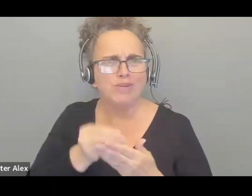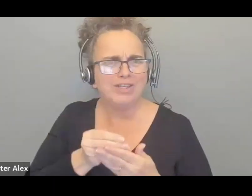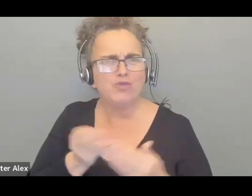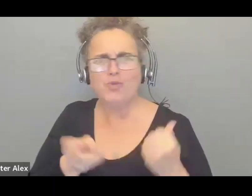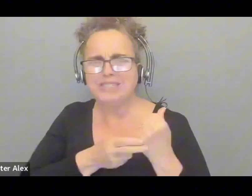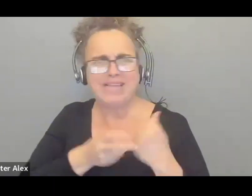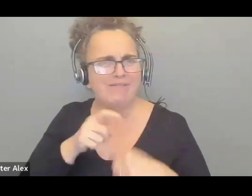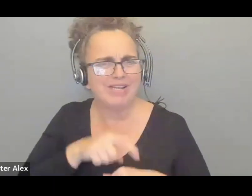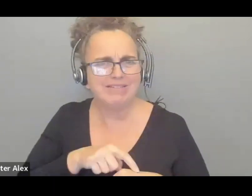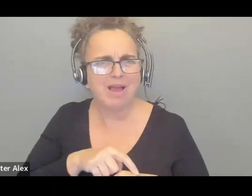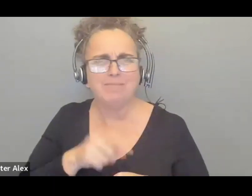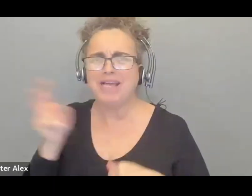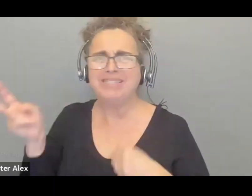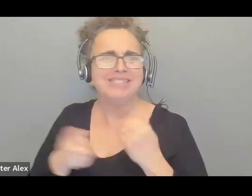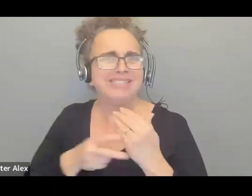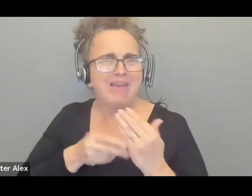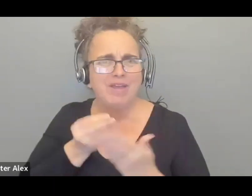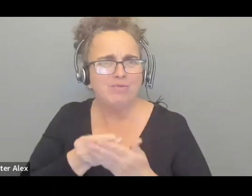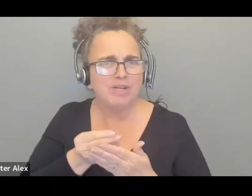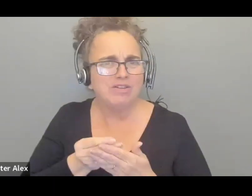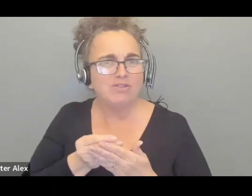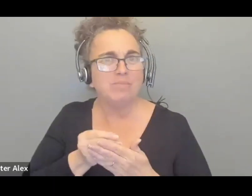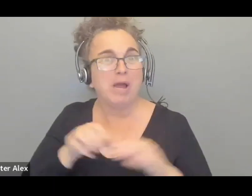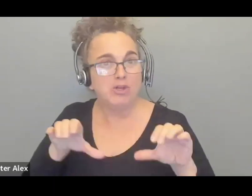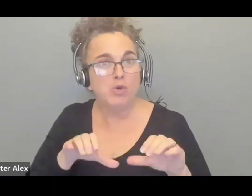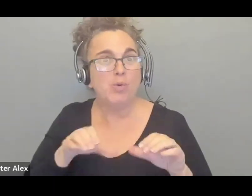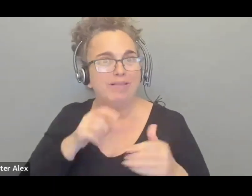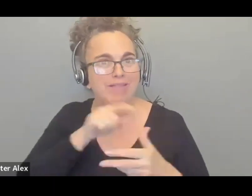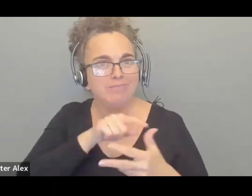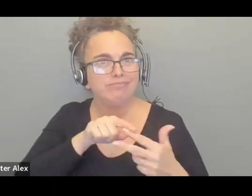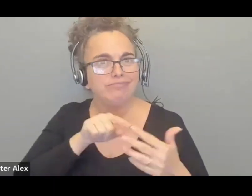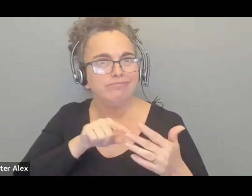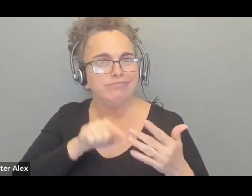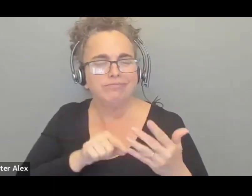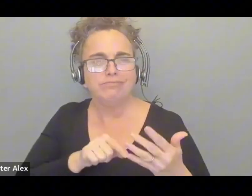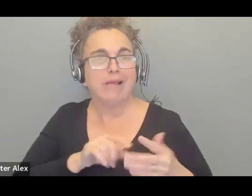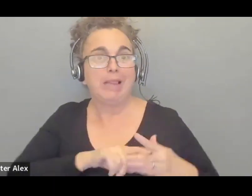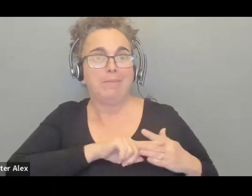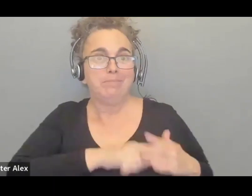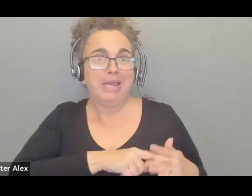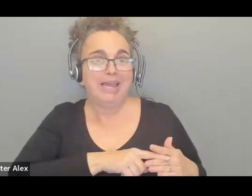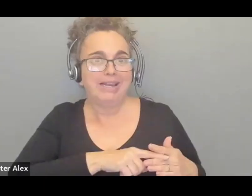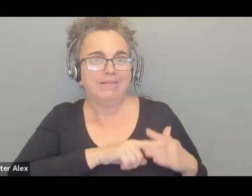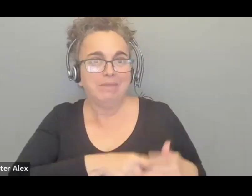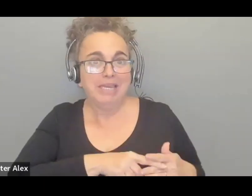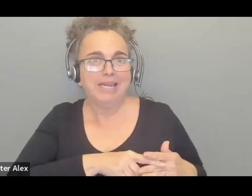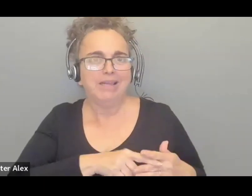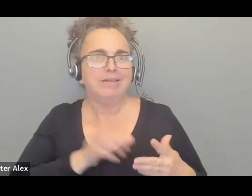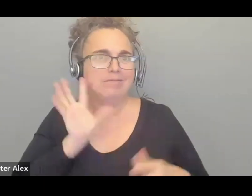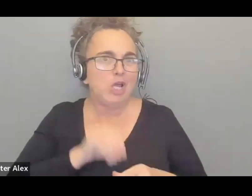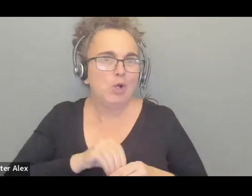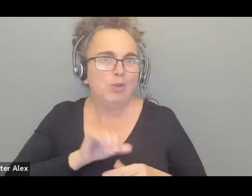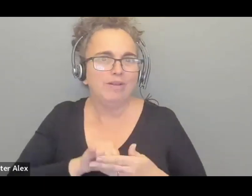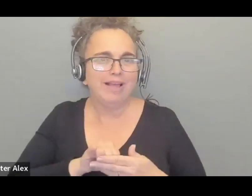and you're saving resources by doing these x, y, z things upfront. This changes from organization to organization.